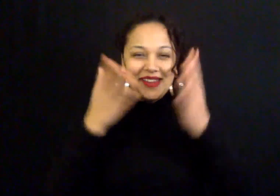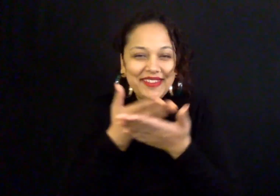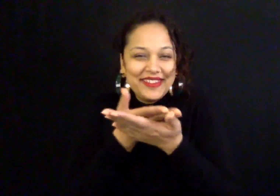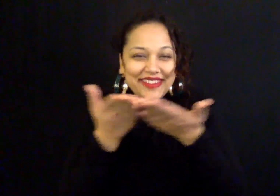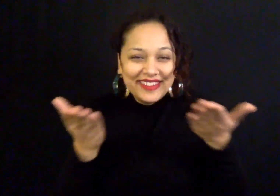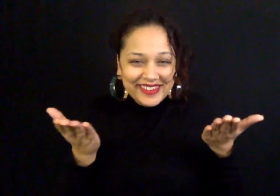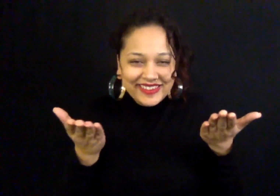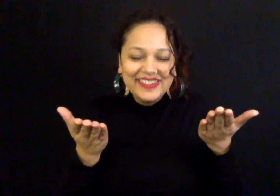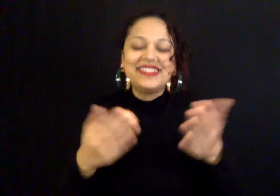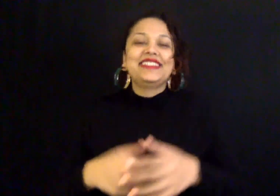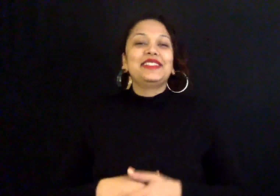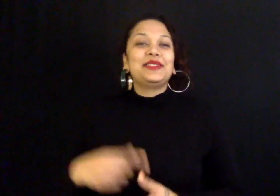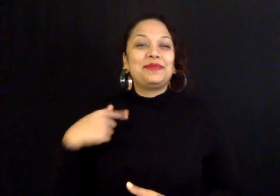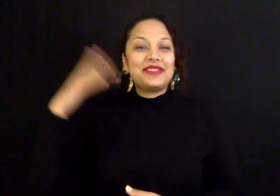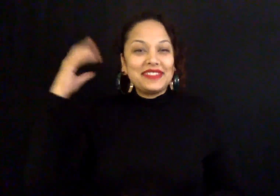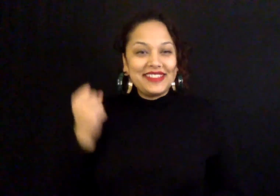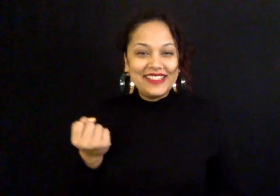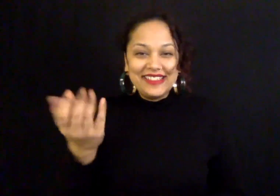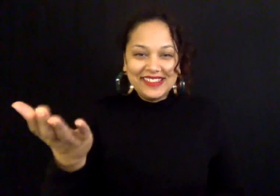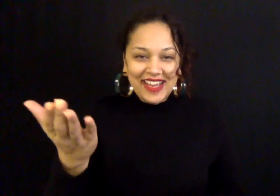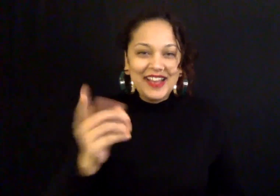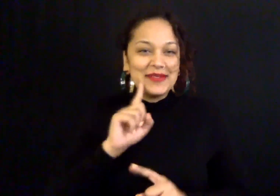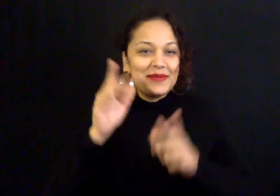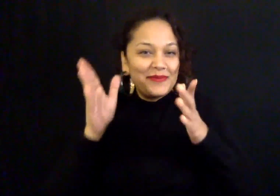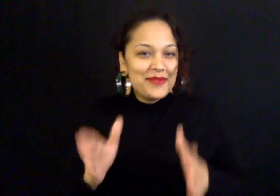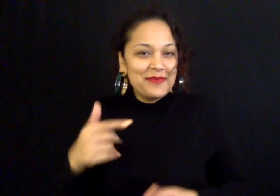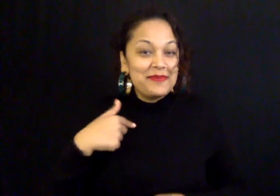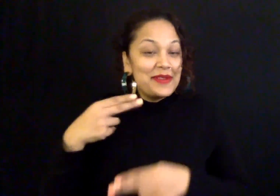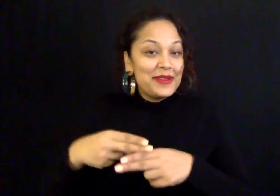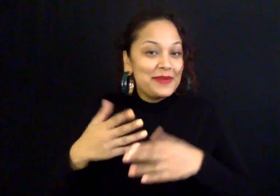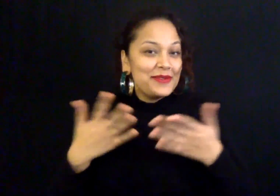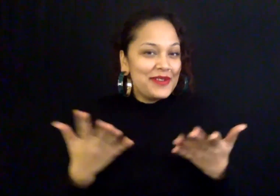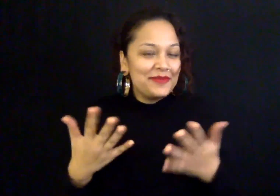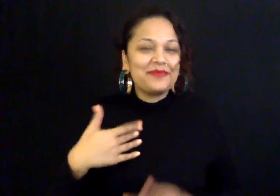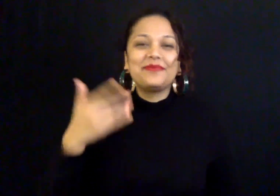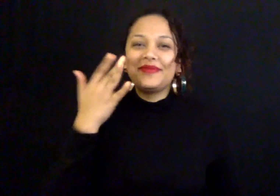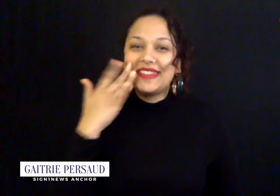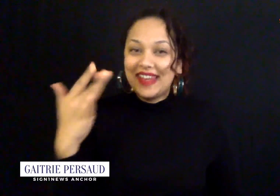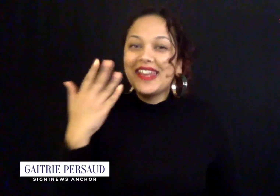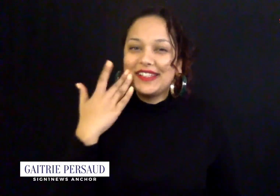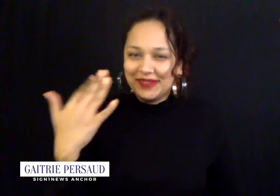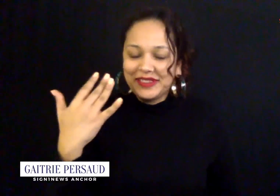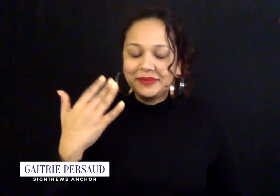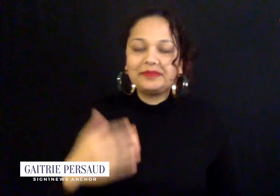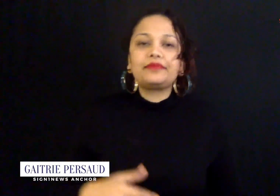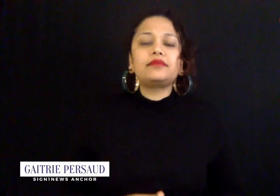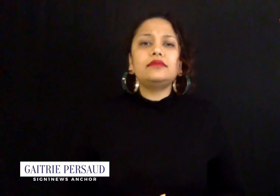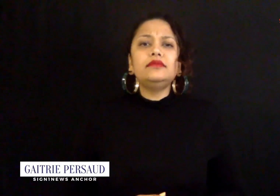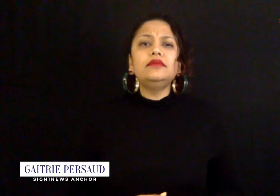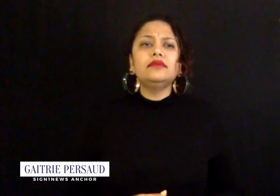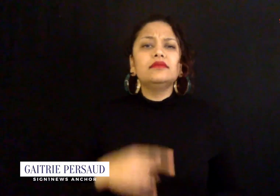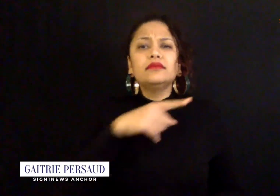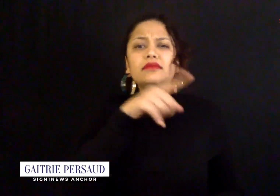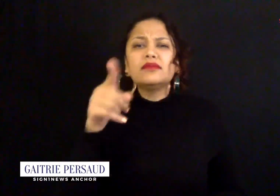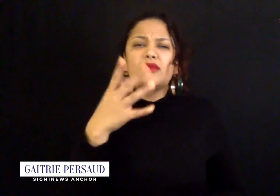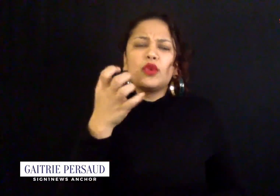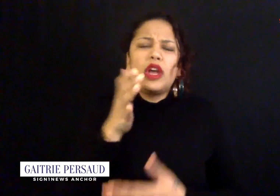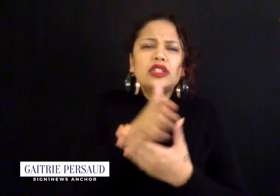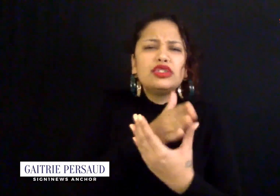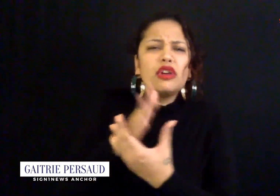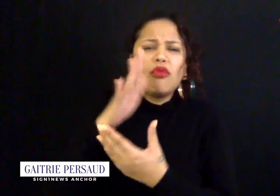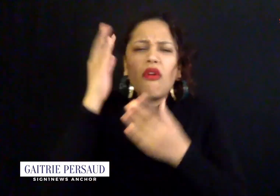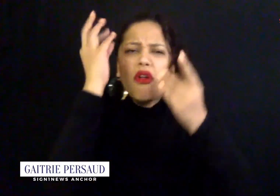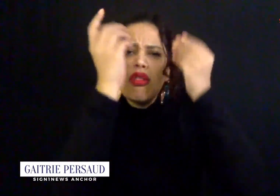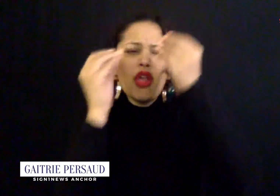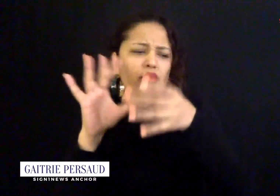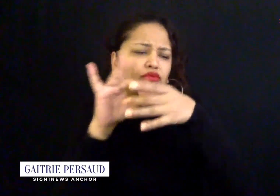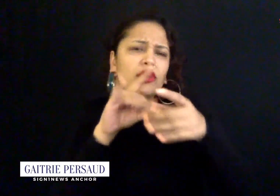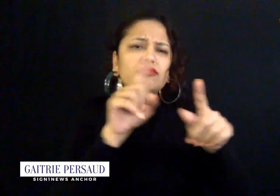Hello everyone I'm Sign1News anchor Gaitrie Persaud if you post an interesting comment